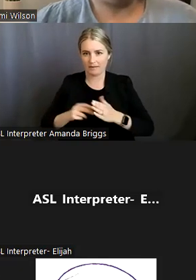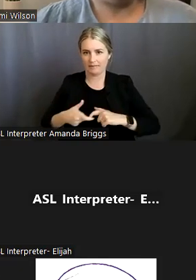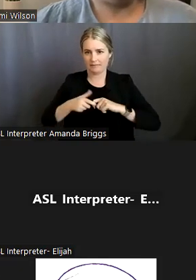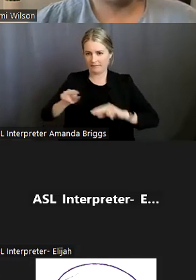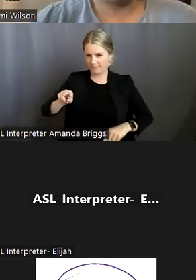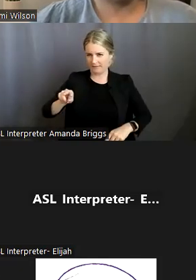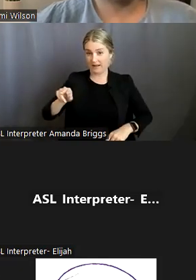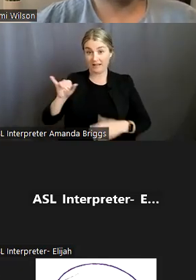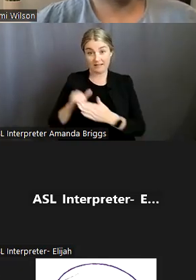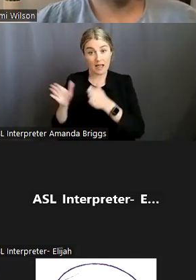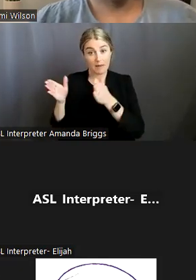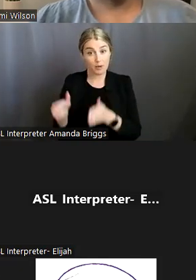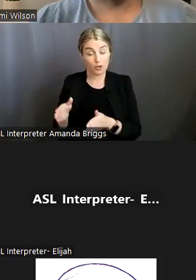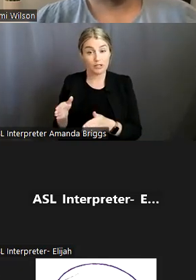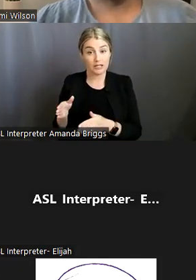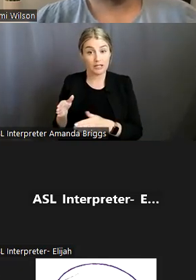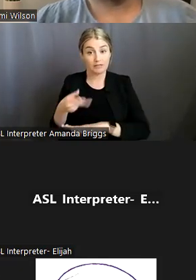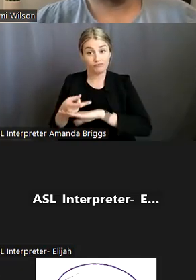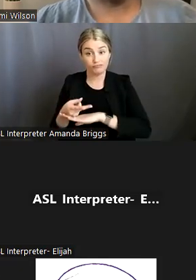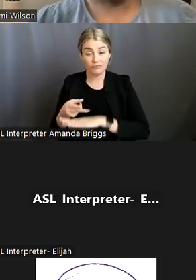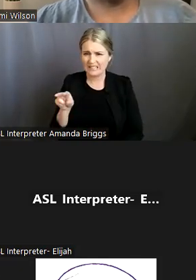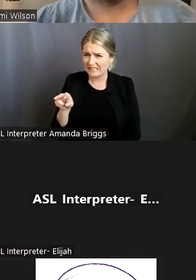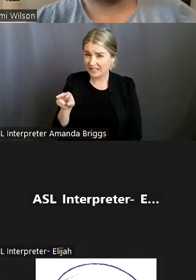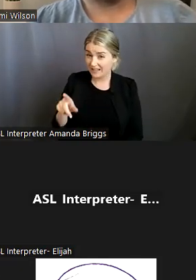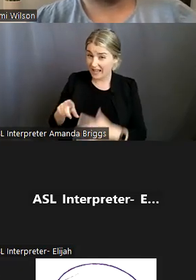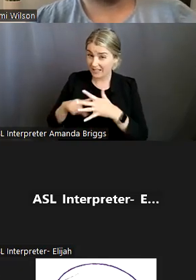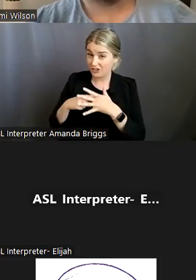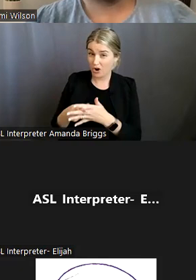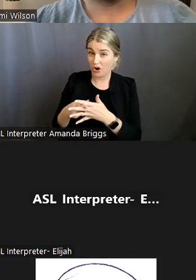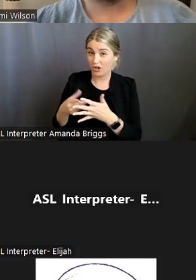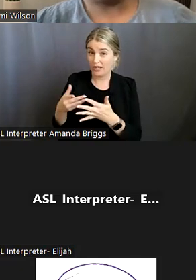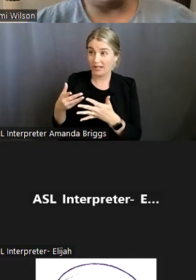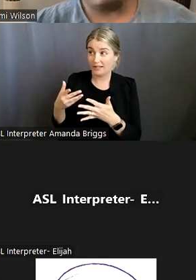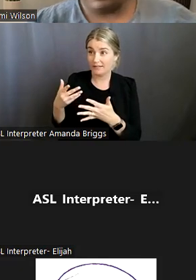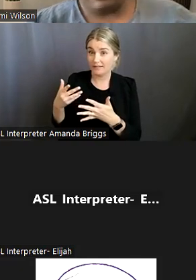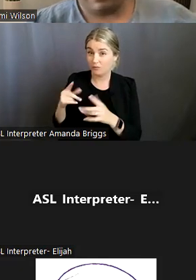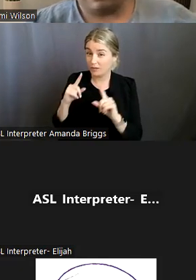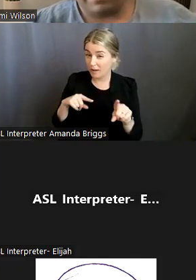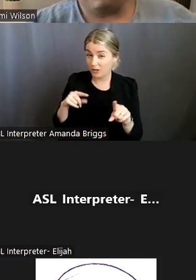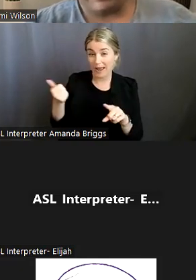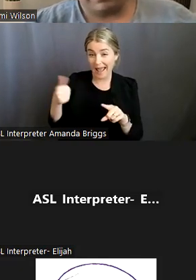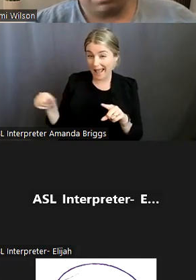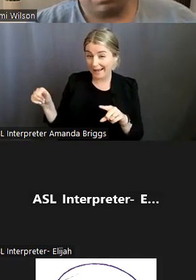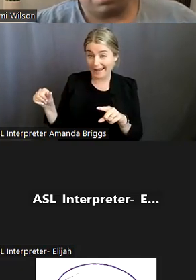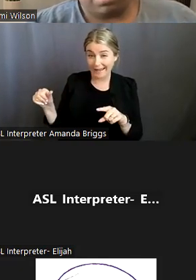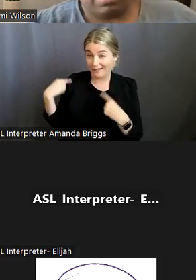person started, responded in any way to your